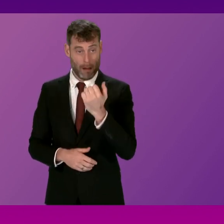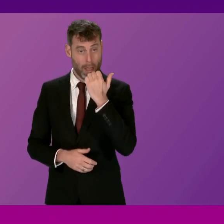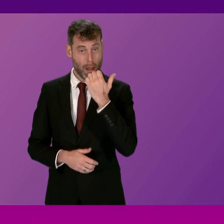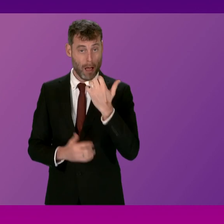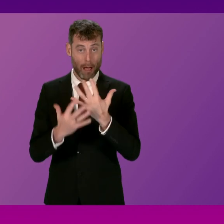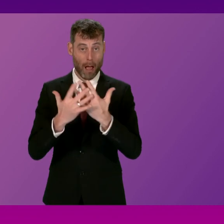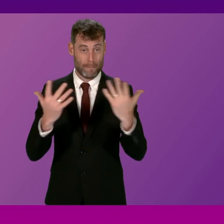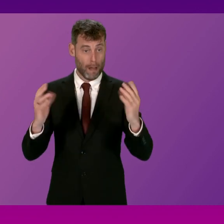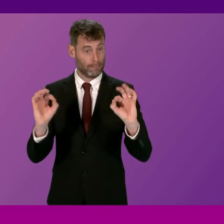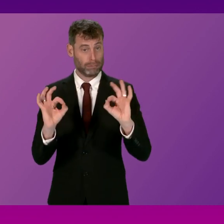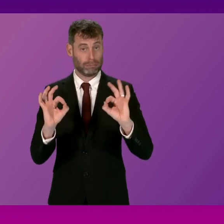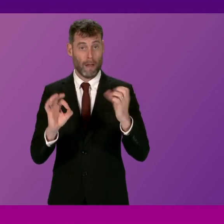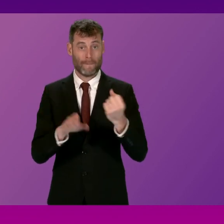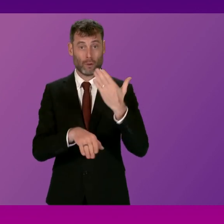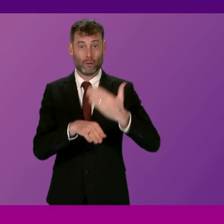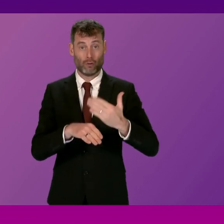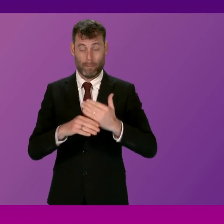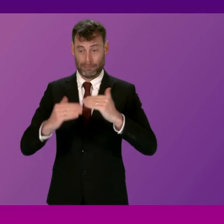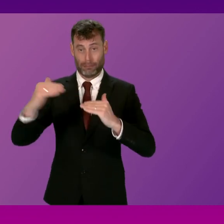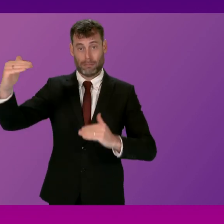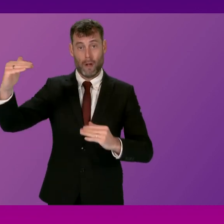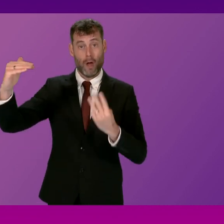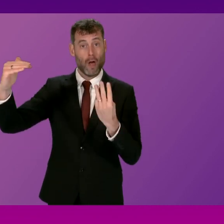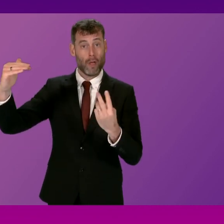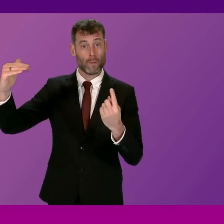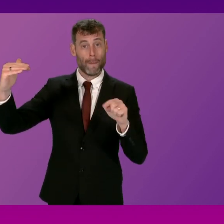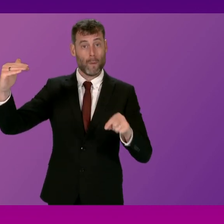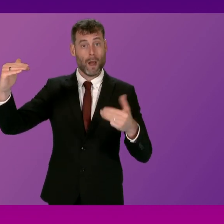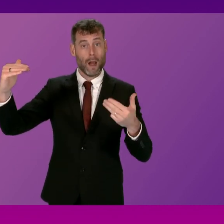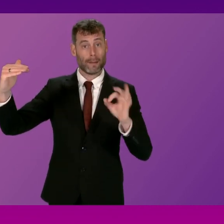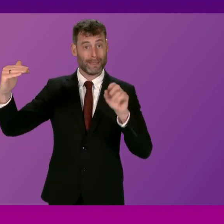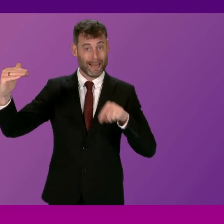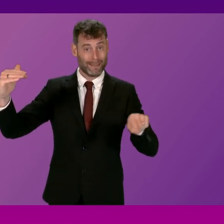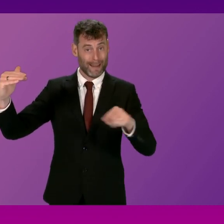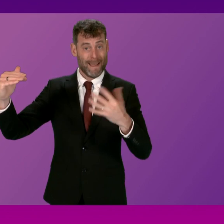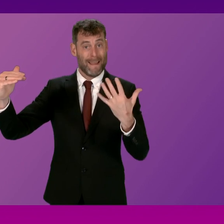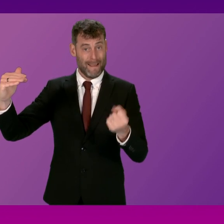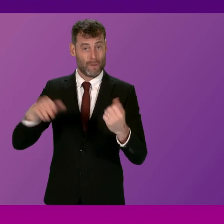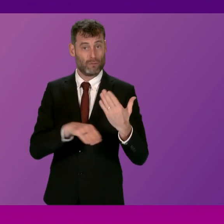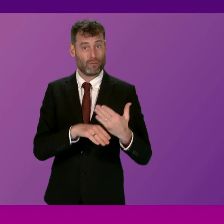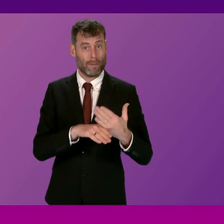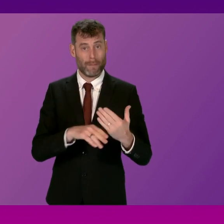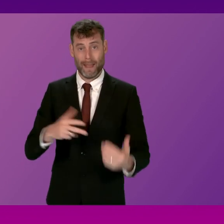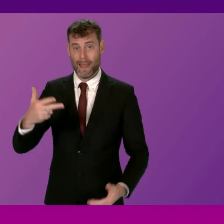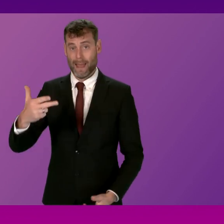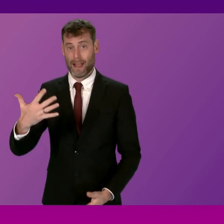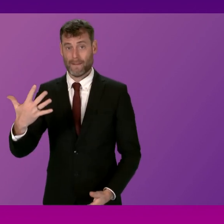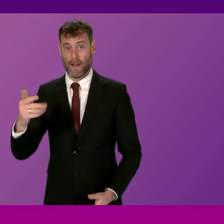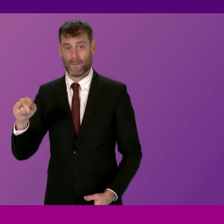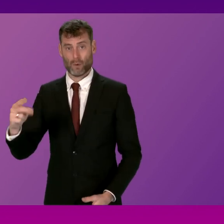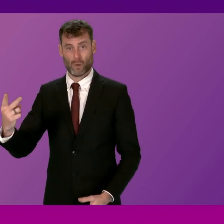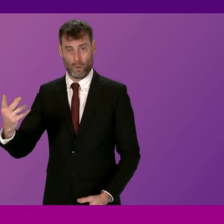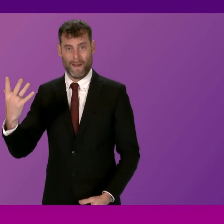In 2022, it was 31.9 percentage points, with 82.5 per cent of non-disabled people in employment,